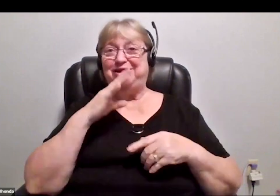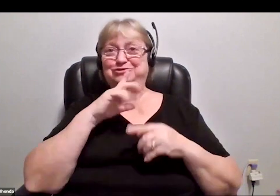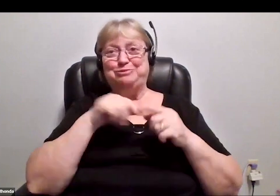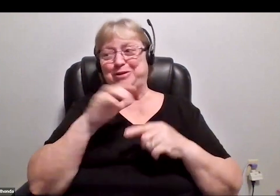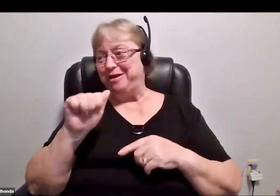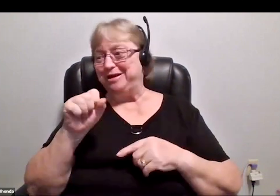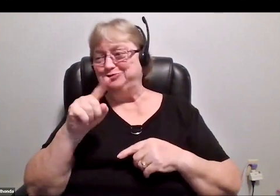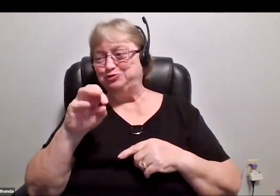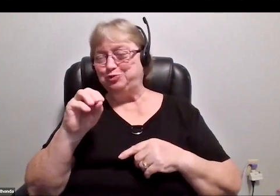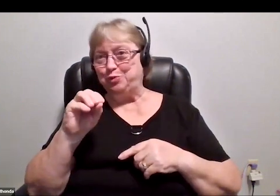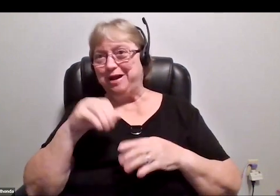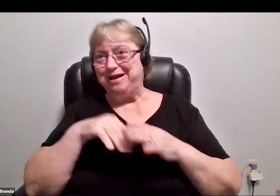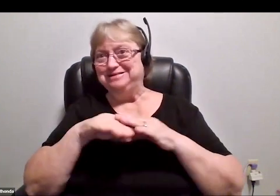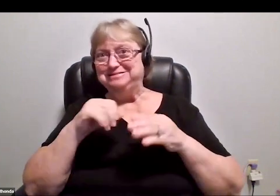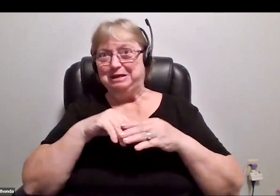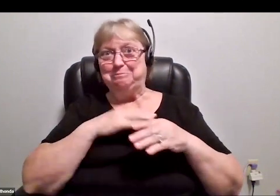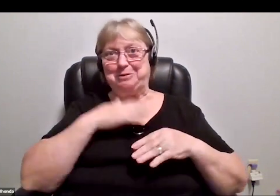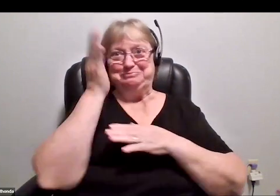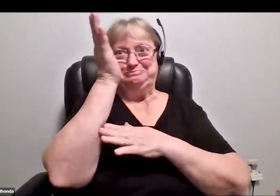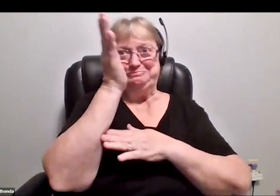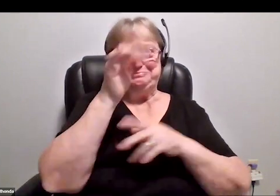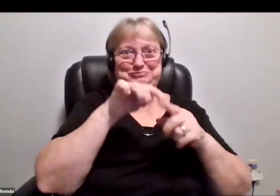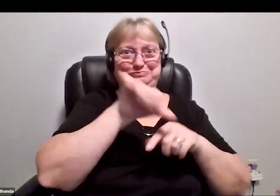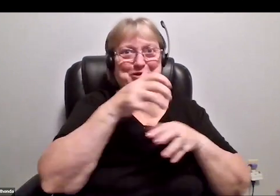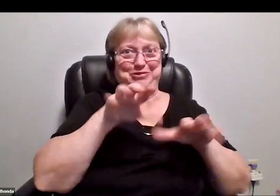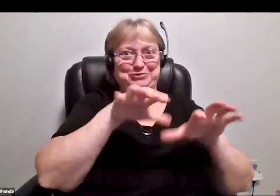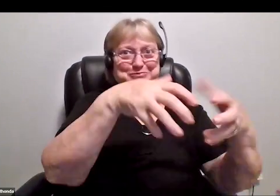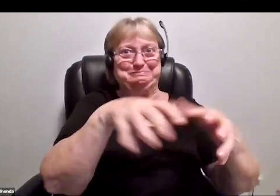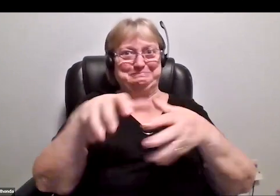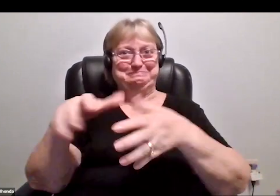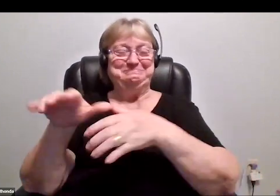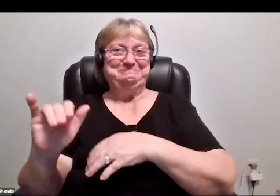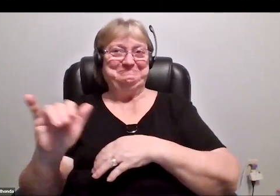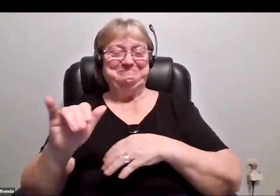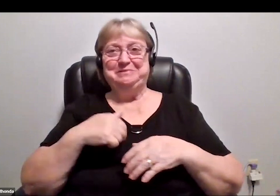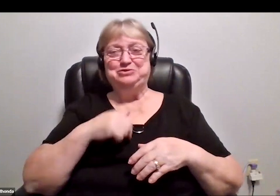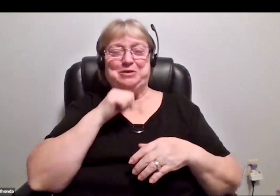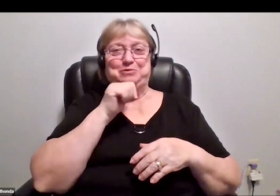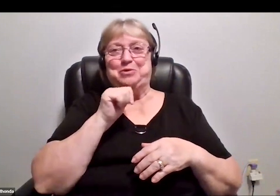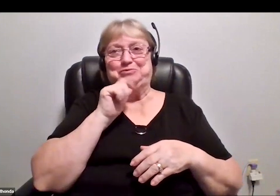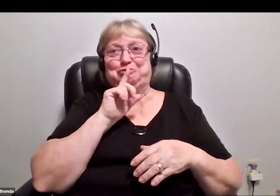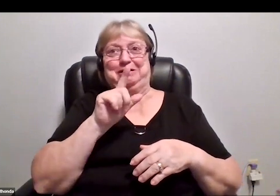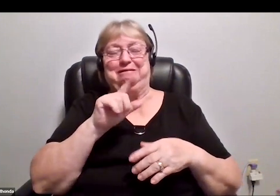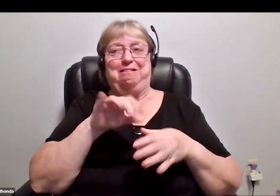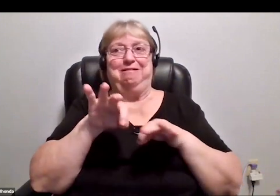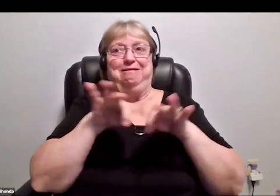in a number of the presentations that I do to other audiences, but perhaps won't spend as long on that today.